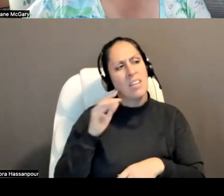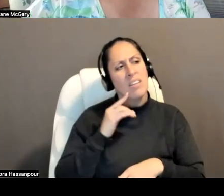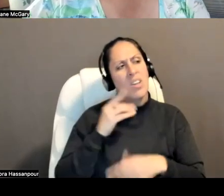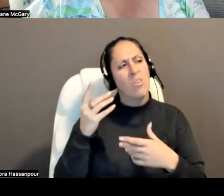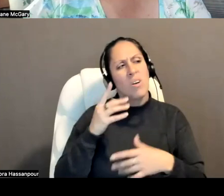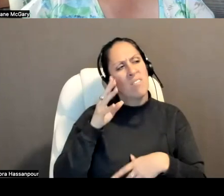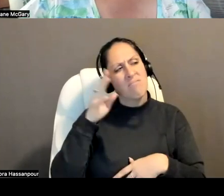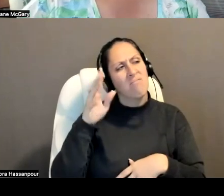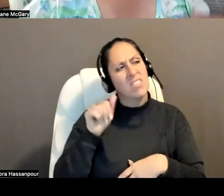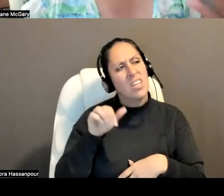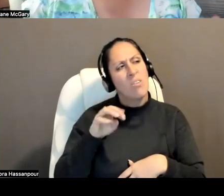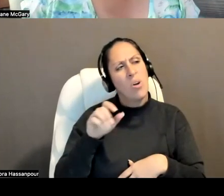they come up with Aroma? You don't make cookies!